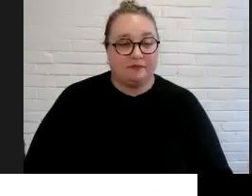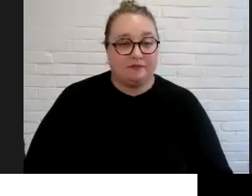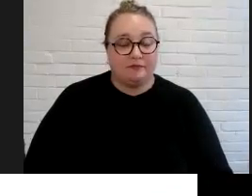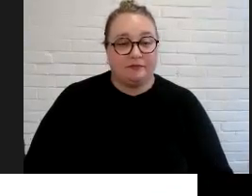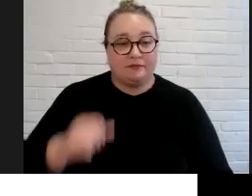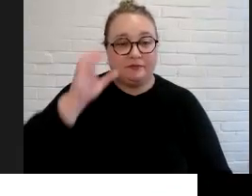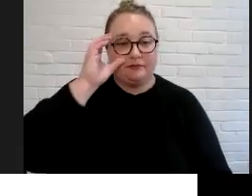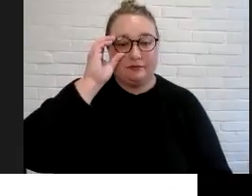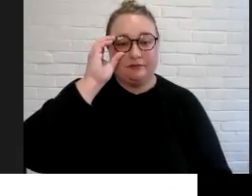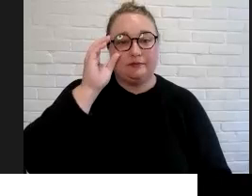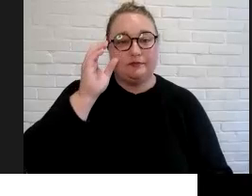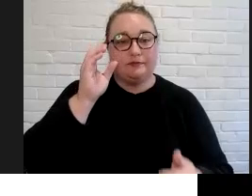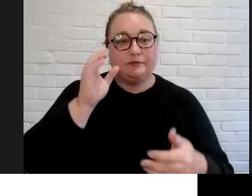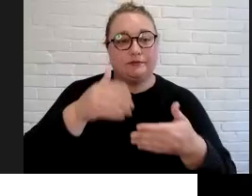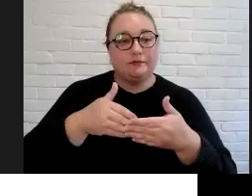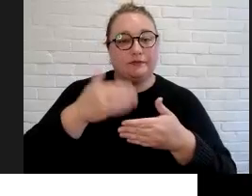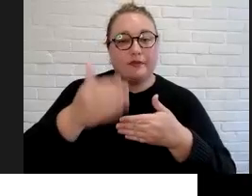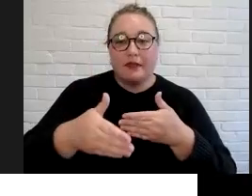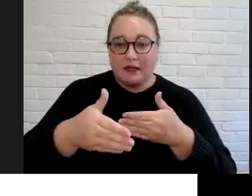We want to go to the next slide.